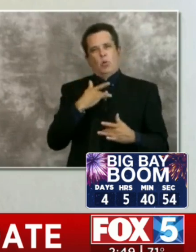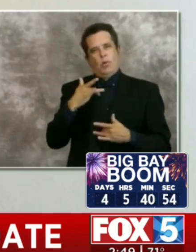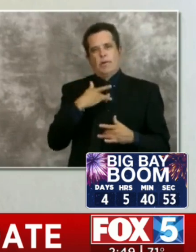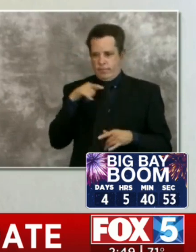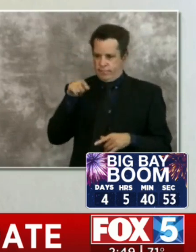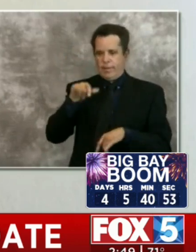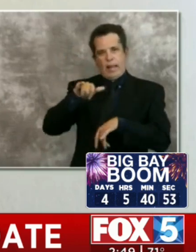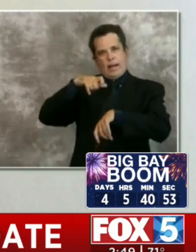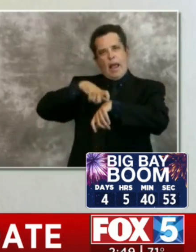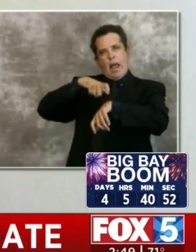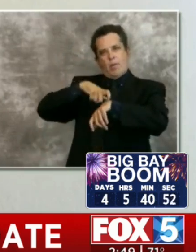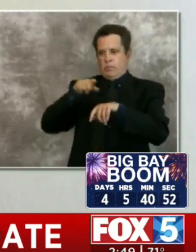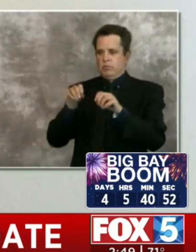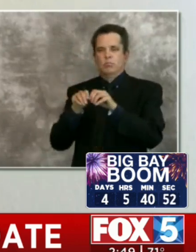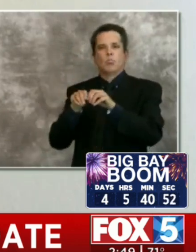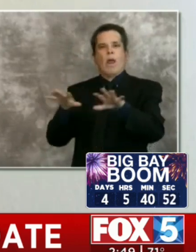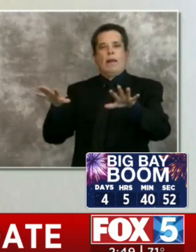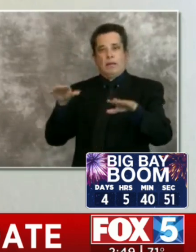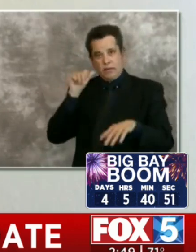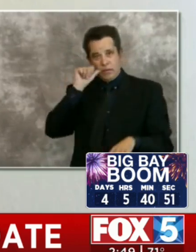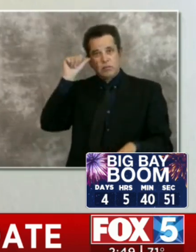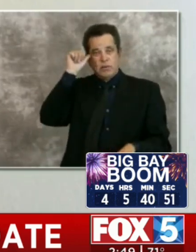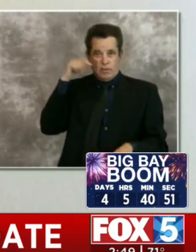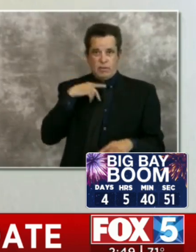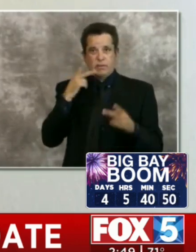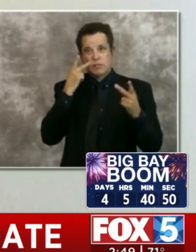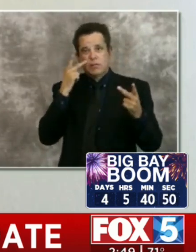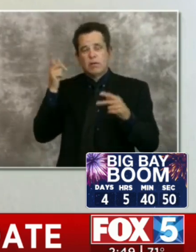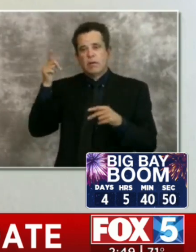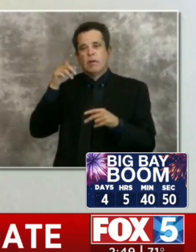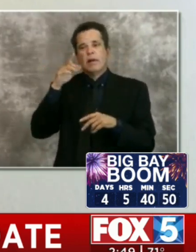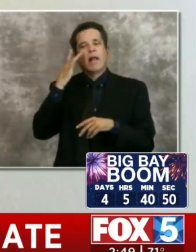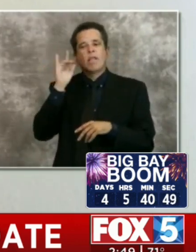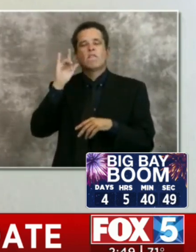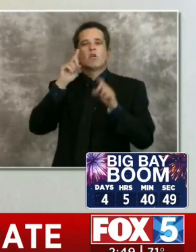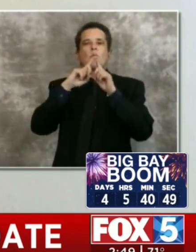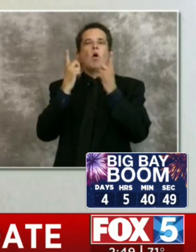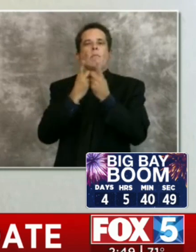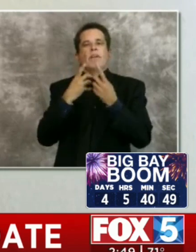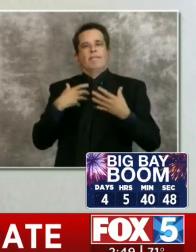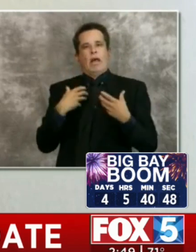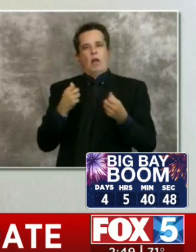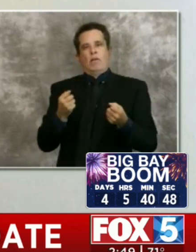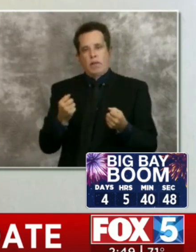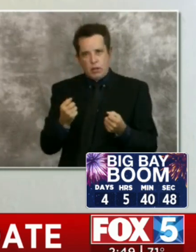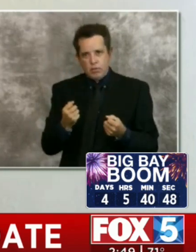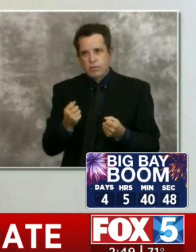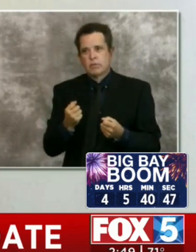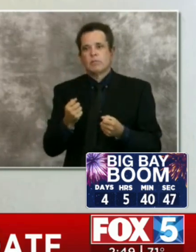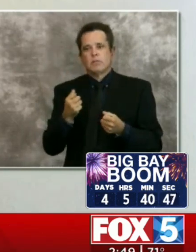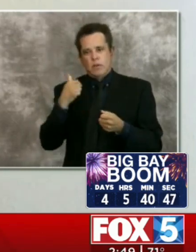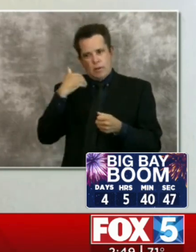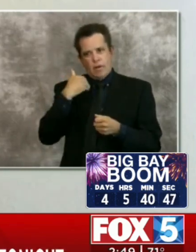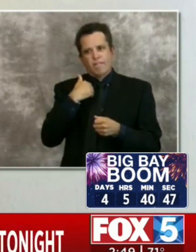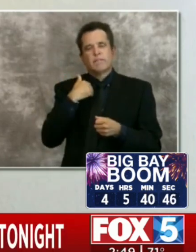AVENSIS RESTAURANTS, PARTICULARLY TYPES OF ALCOHOL. ALL ARE CONCERNING ABOUT THE SPREAD AND YESTERDAY I WALKED